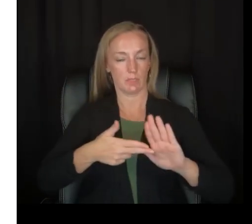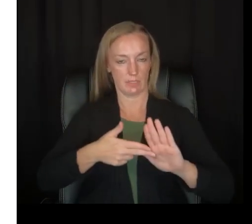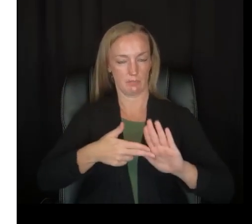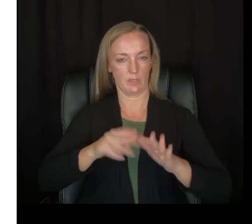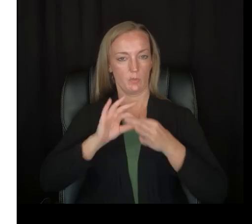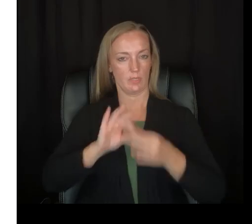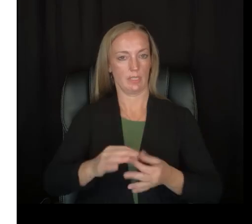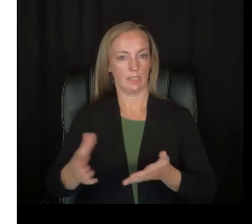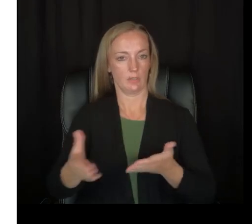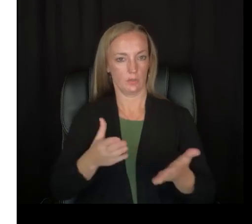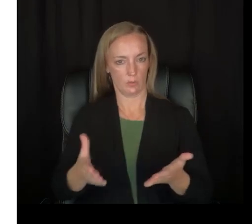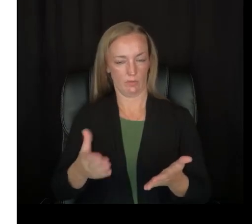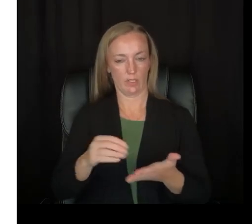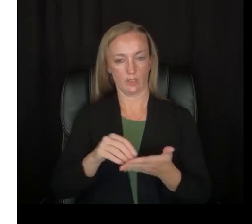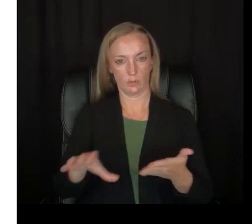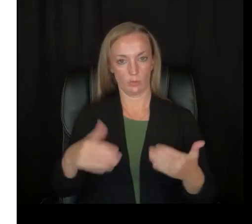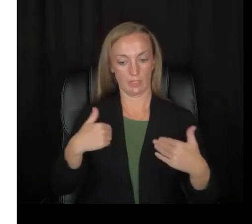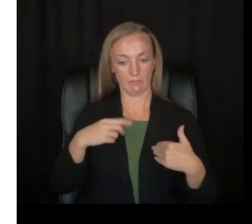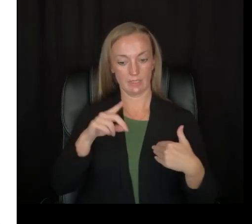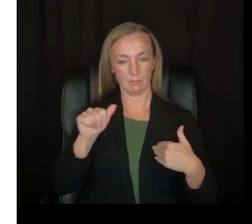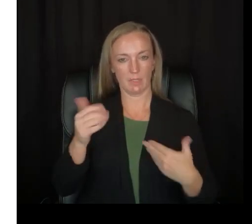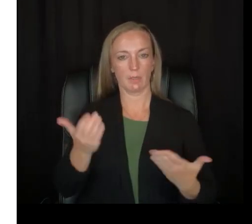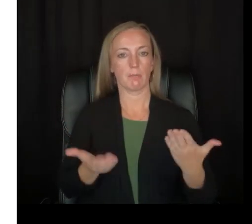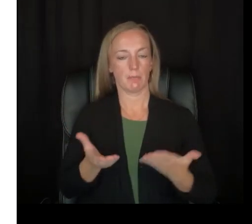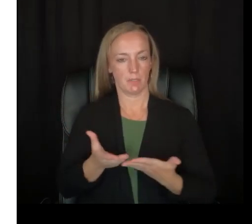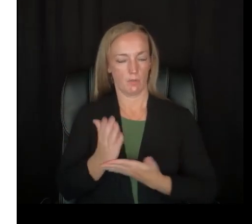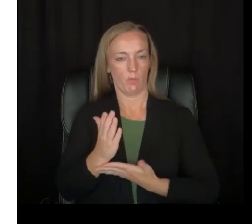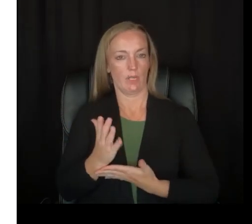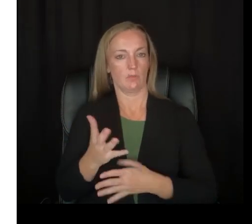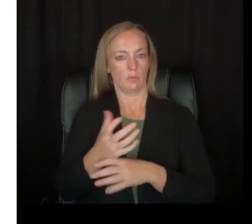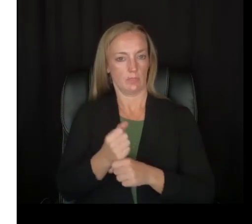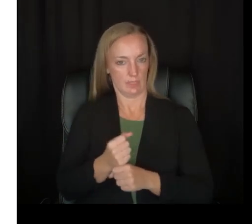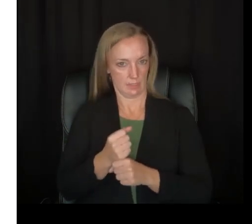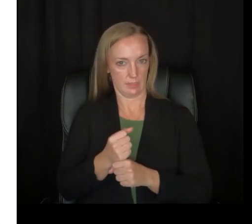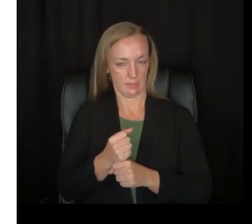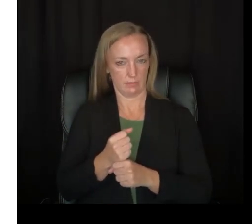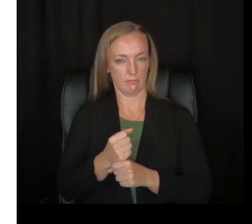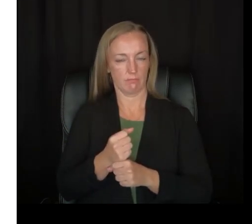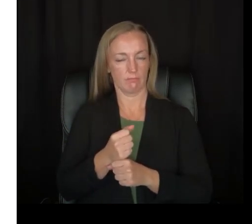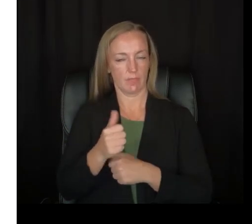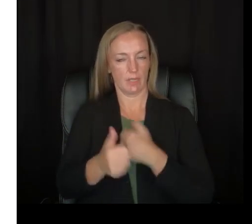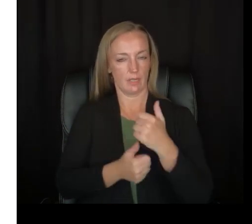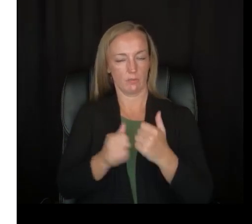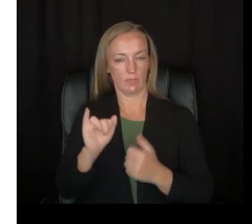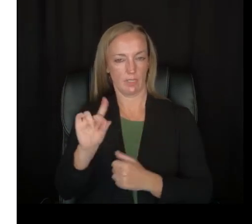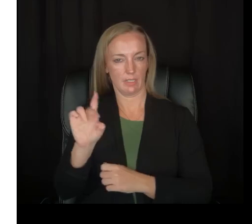related service that a student with a disability may be entitled to to receive under the IDEA.